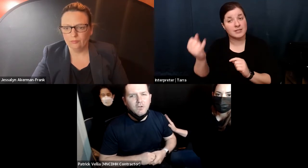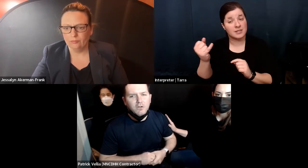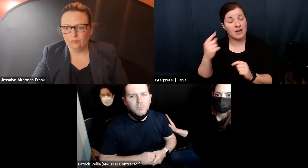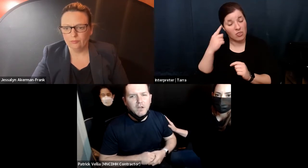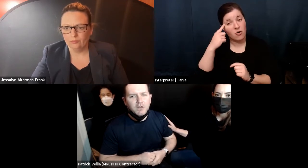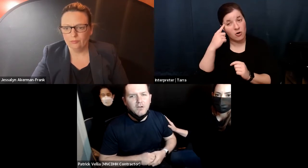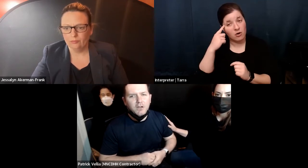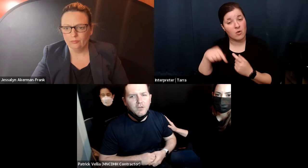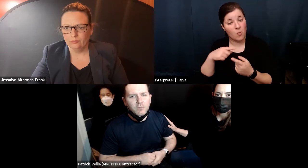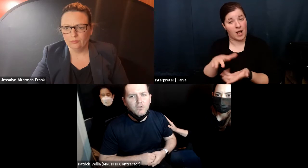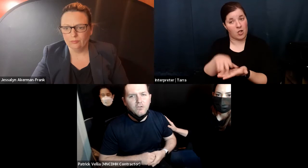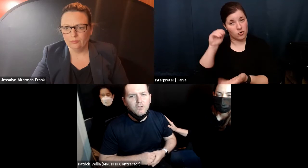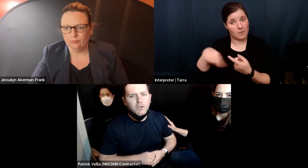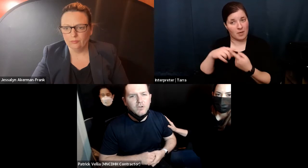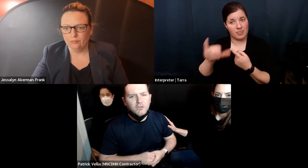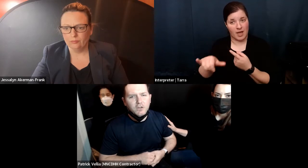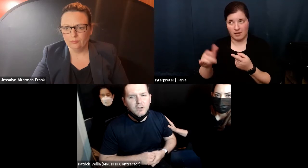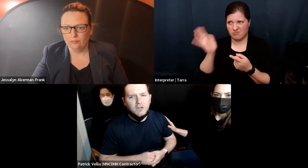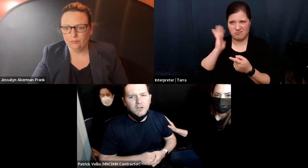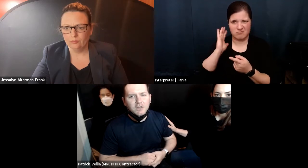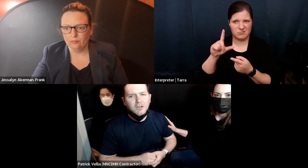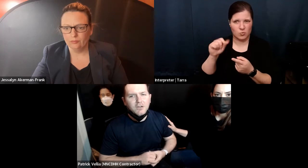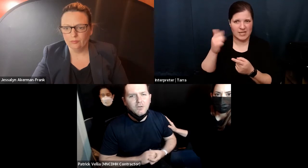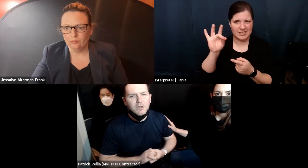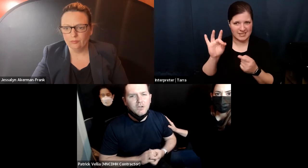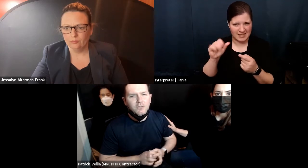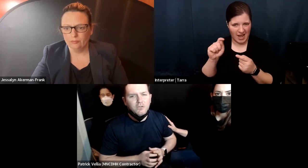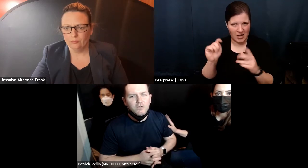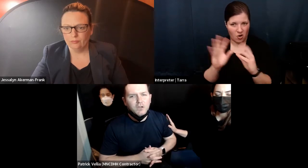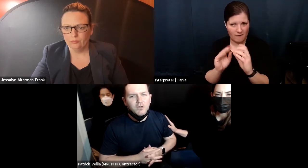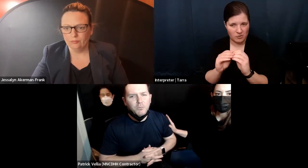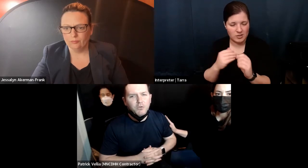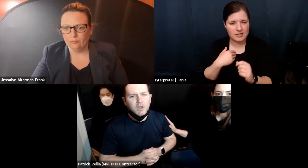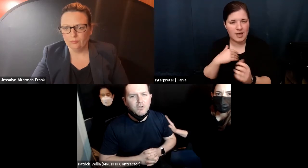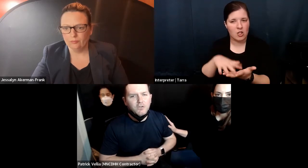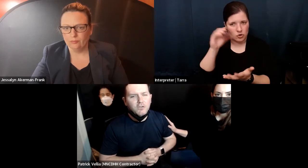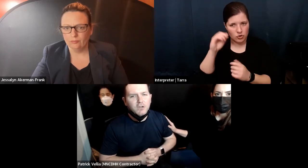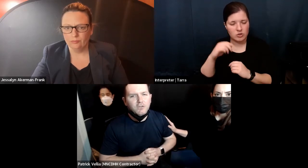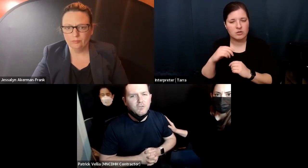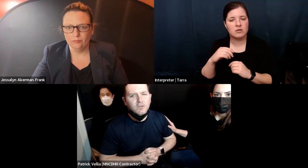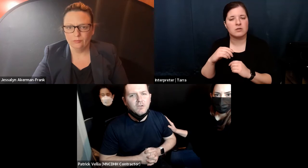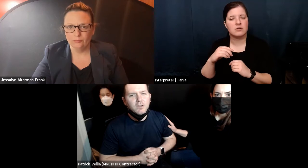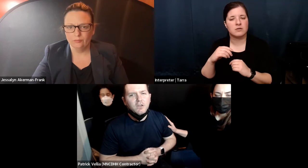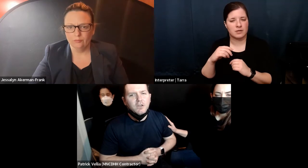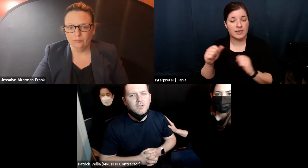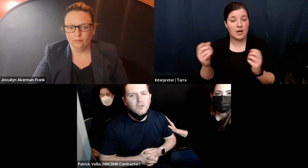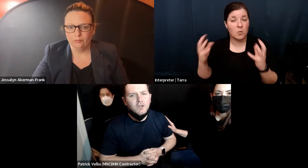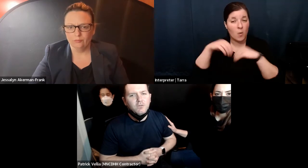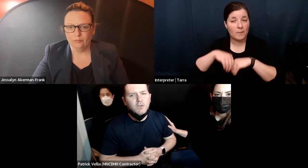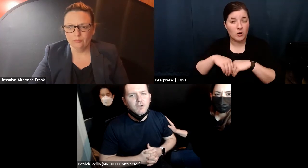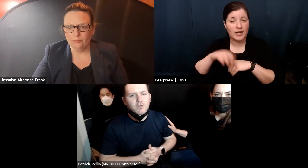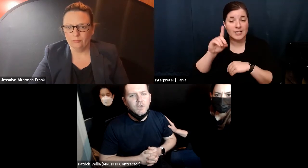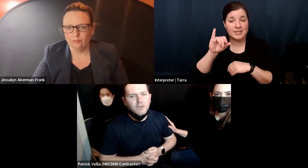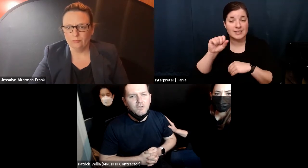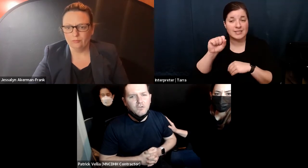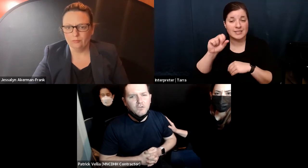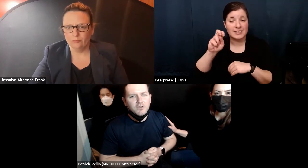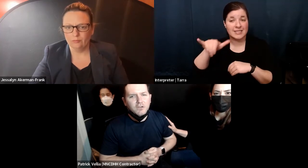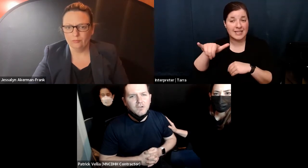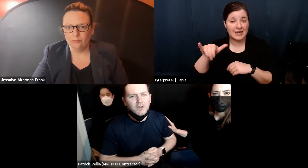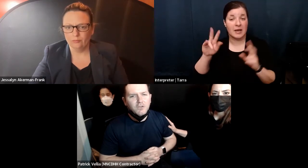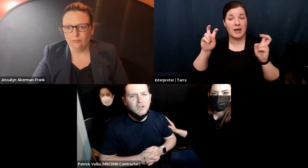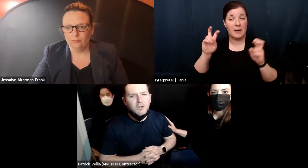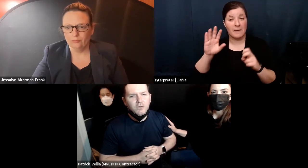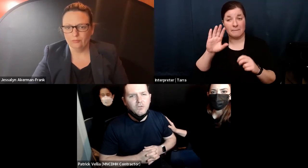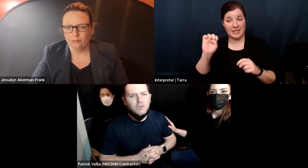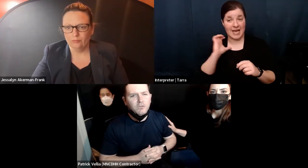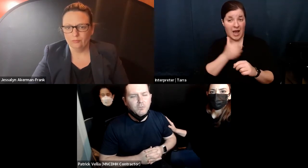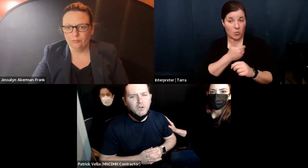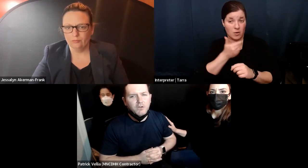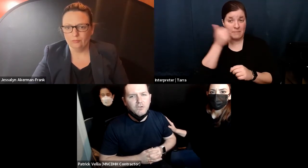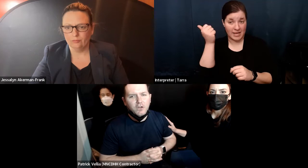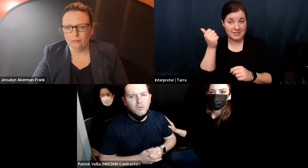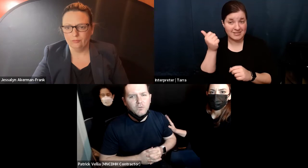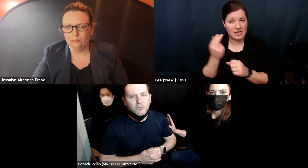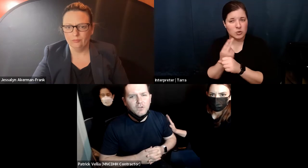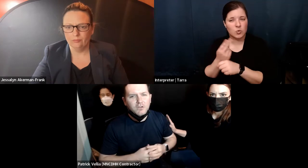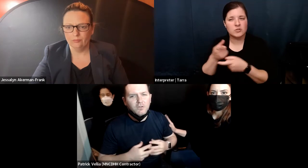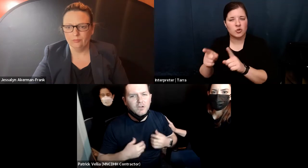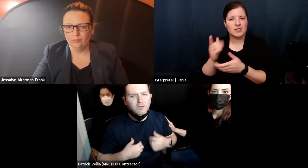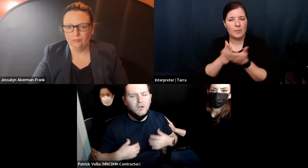And there's currently not really much communication due to text.